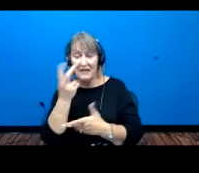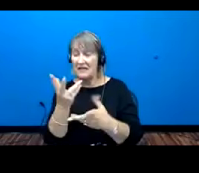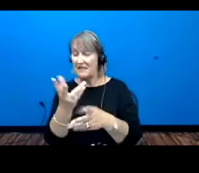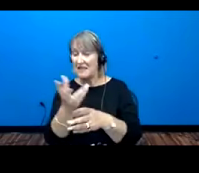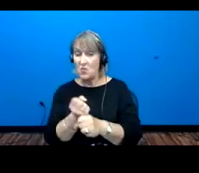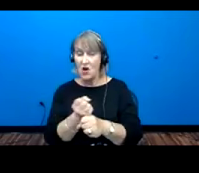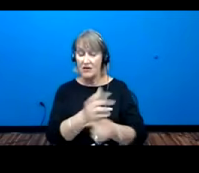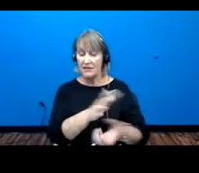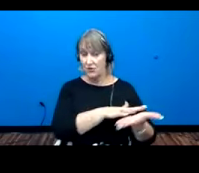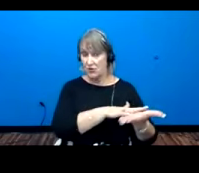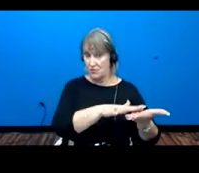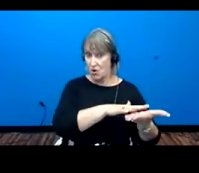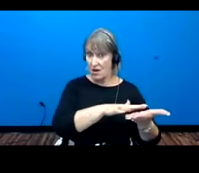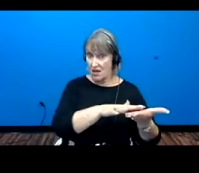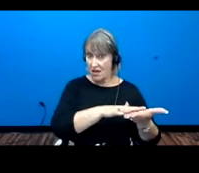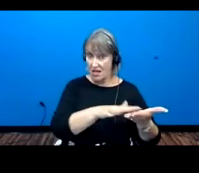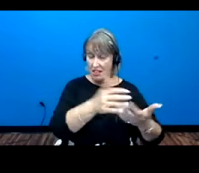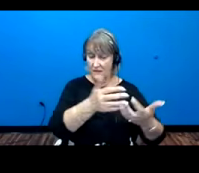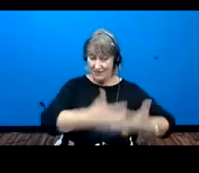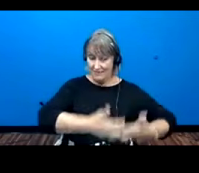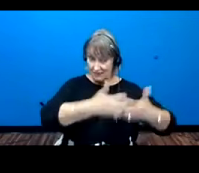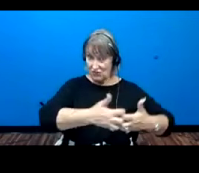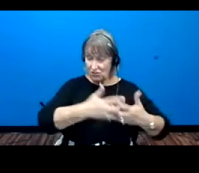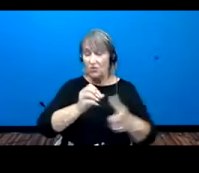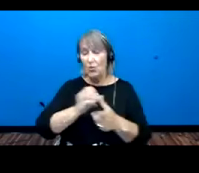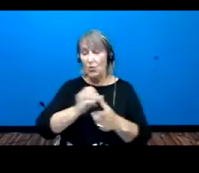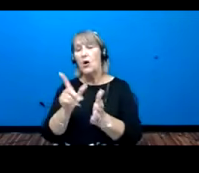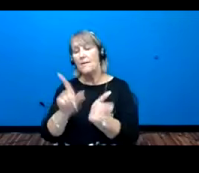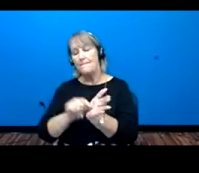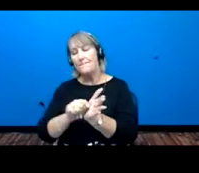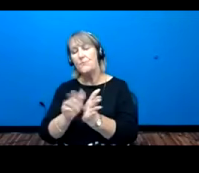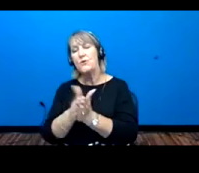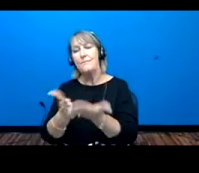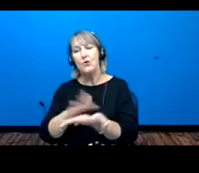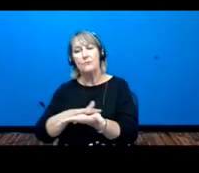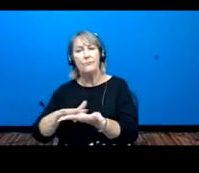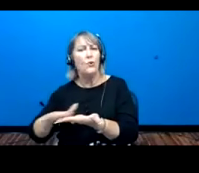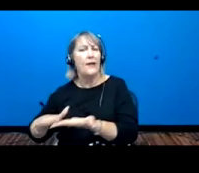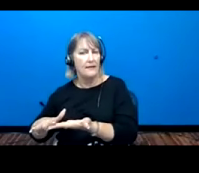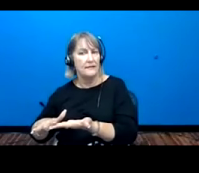but, absolutely, having that printed out. We've heard that folks absolutely want that, and we're listening.